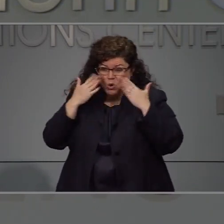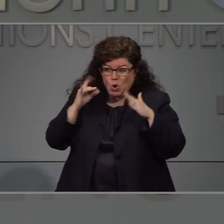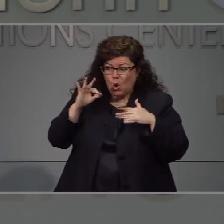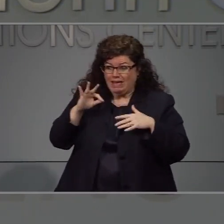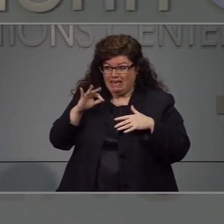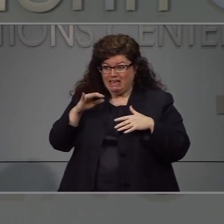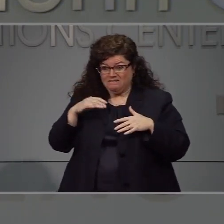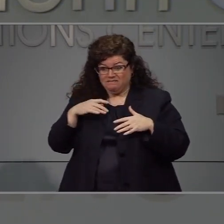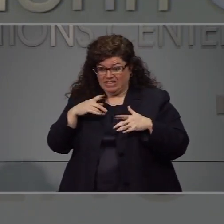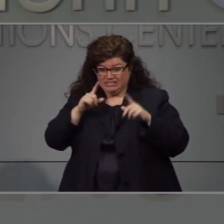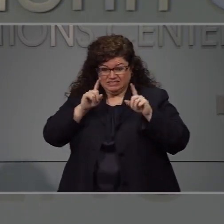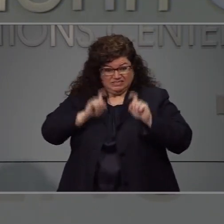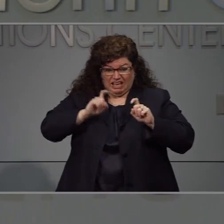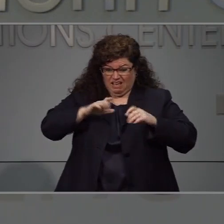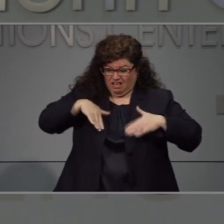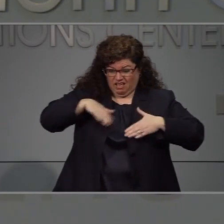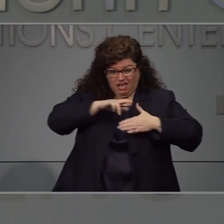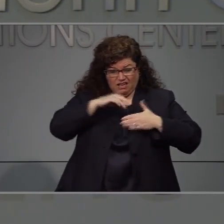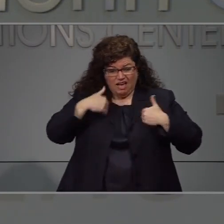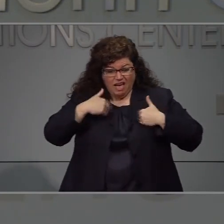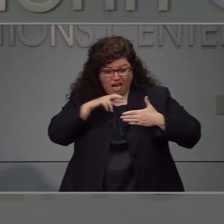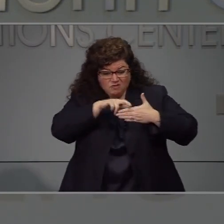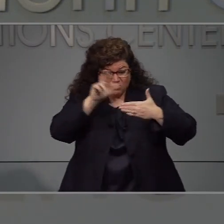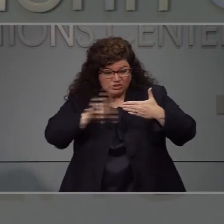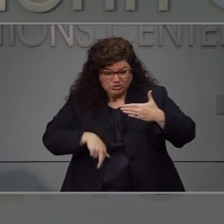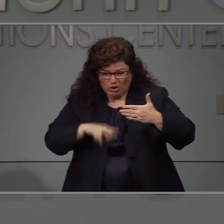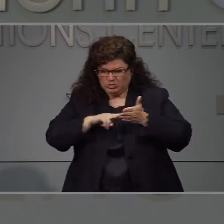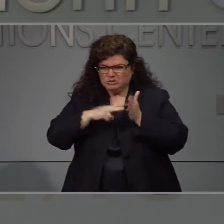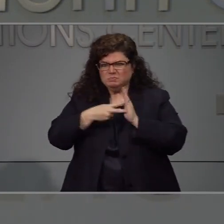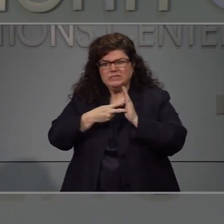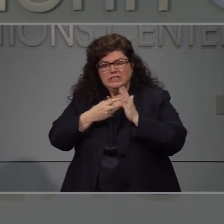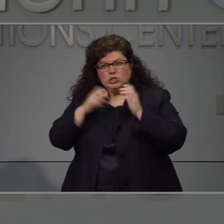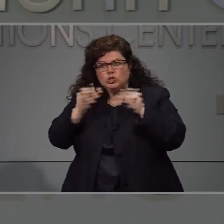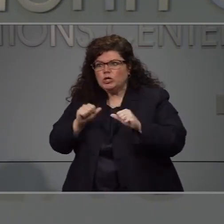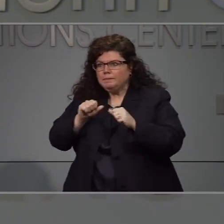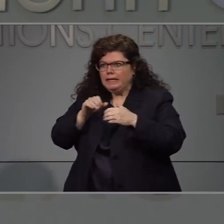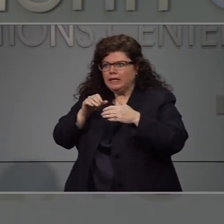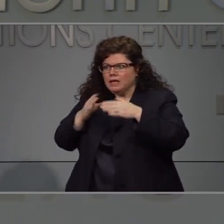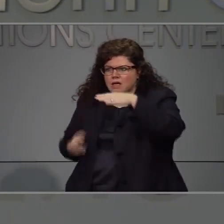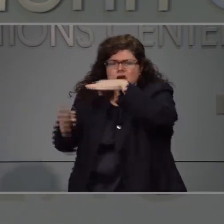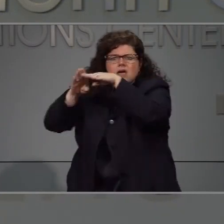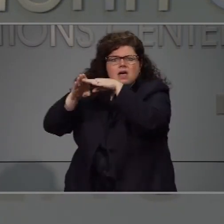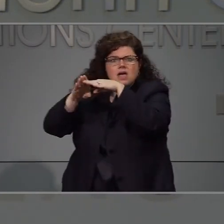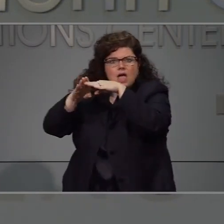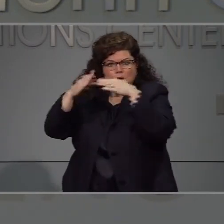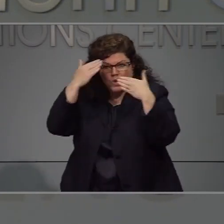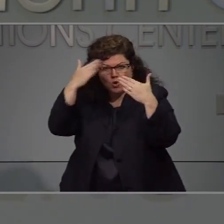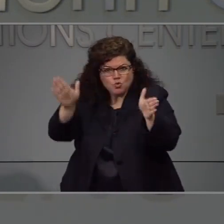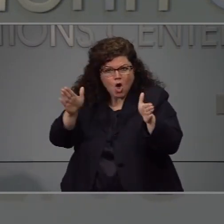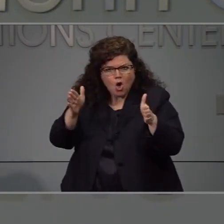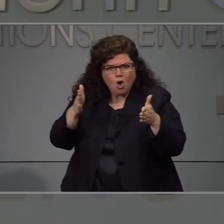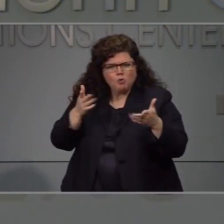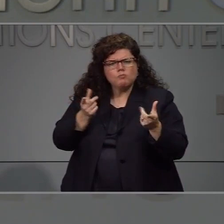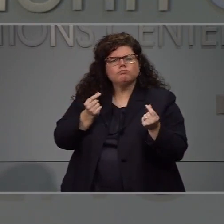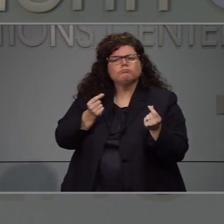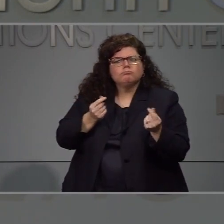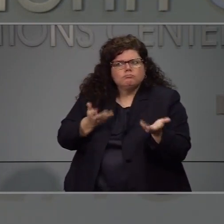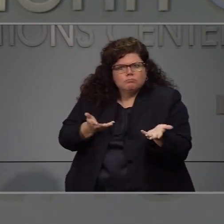I'M GETTING THERE. I MEAN I'M SO TOO SOON. THE CURRENT LEVEL OF TESTING AND THE TIME IT TAKES FOR RESULTS TO COME BACK. HOW LONG WILL IT TAKE FOR US TO KNOW WHETHER OR NOT THE